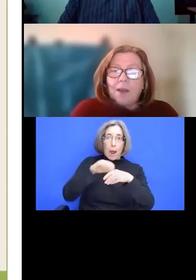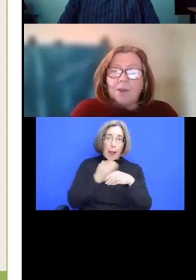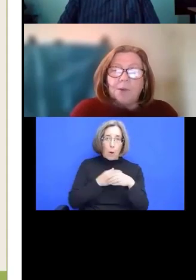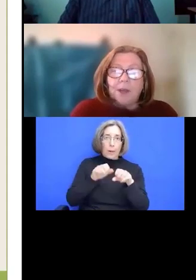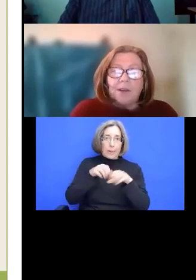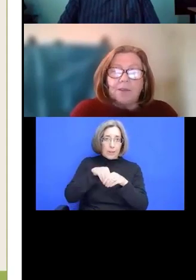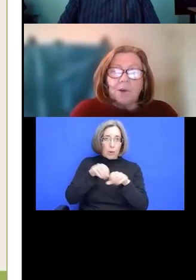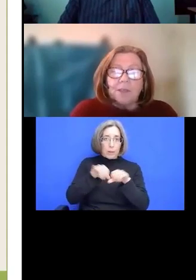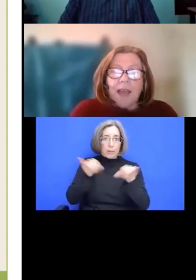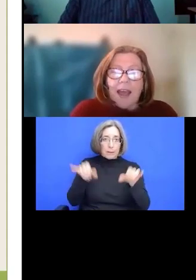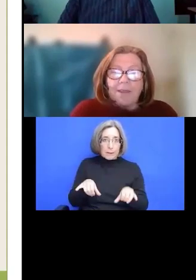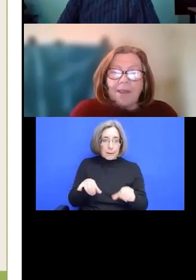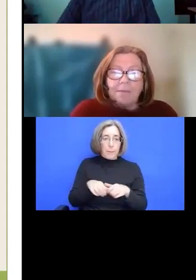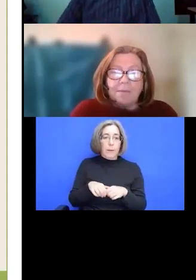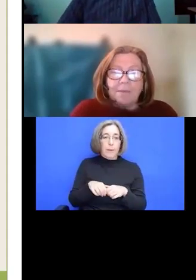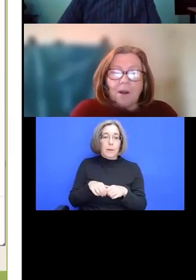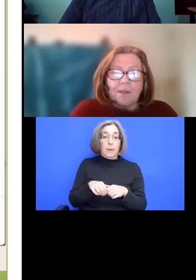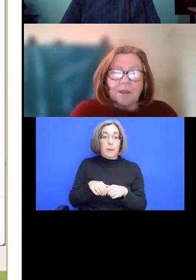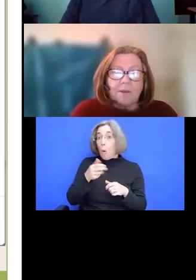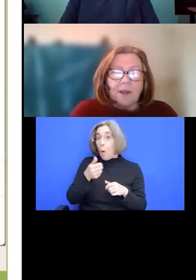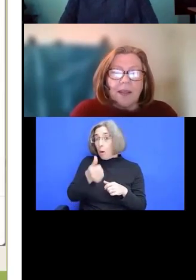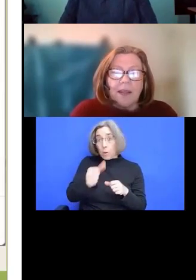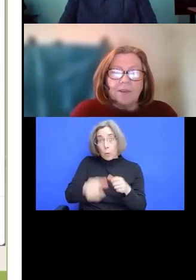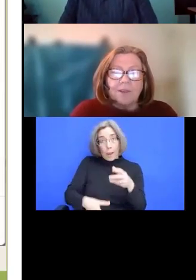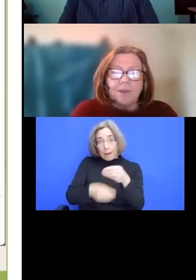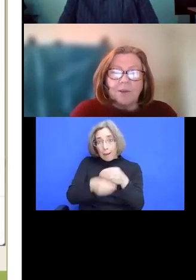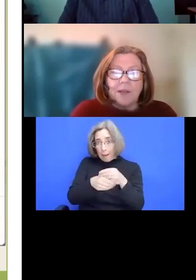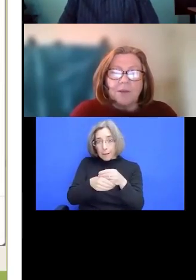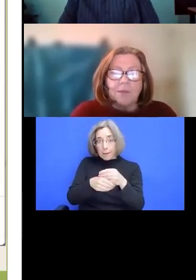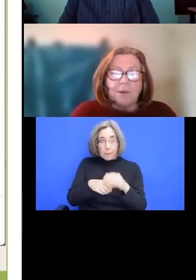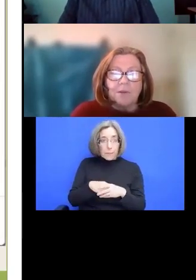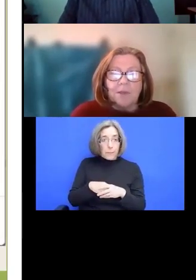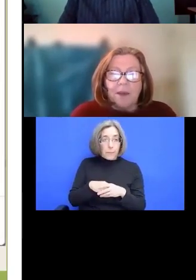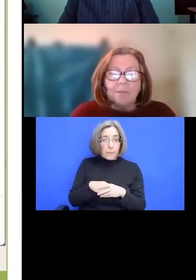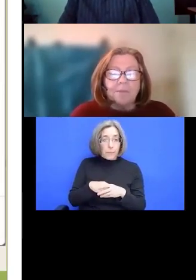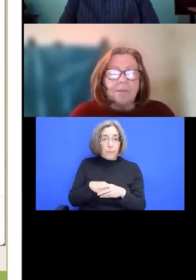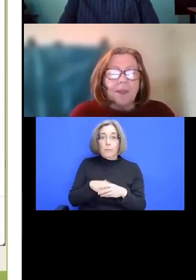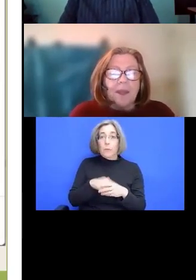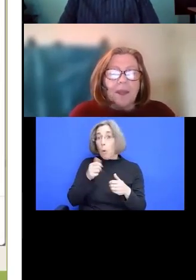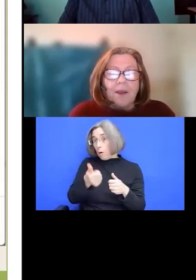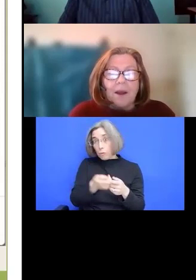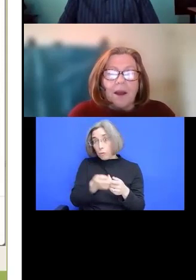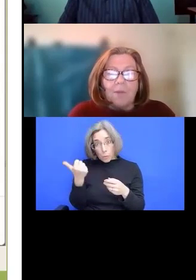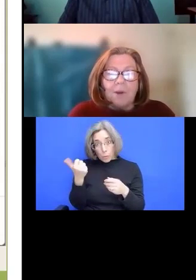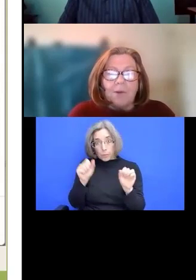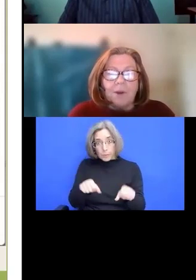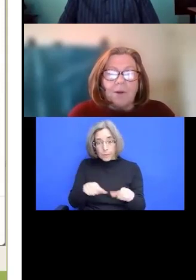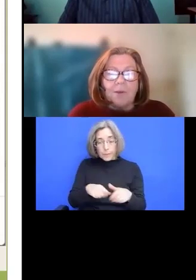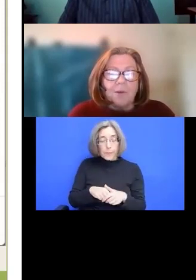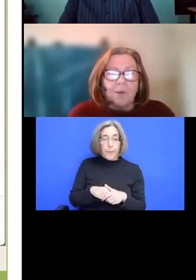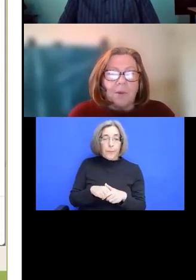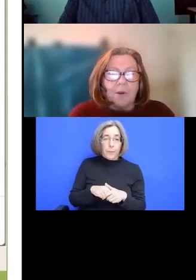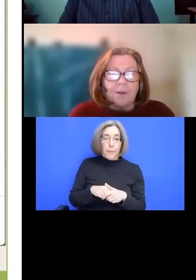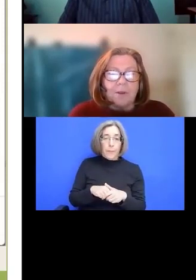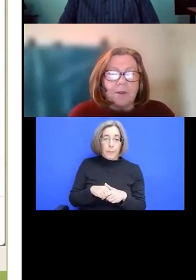You can, of course, add them also and you can remove them when you go to report.